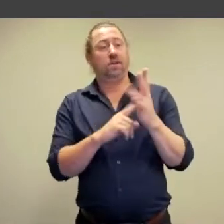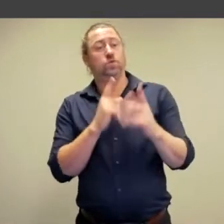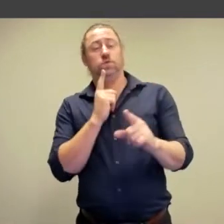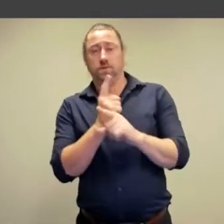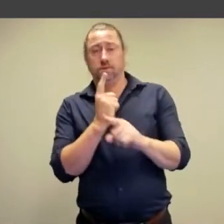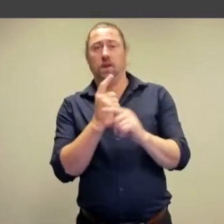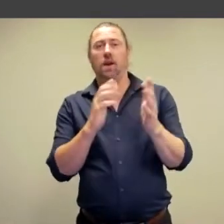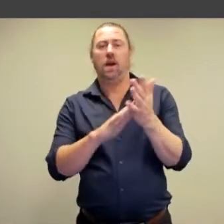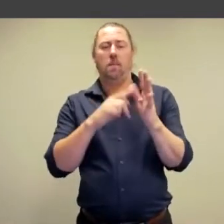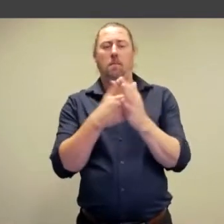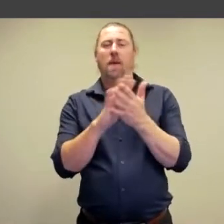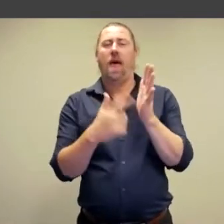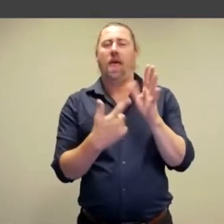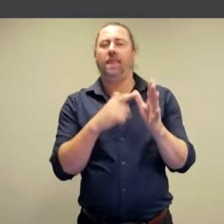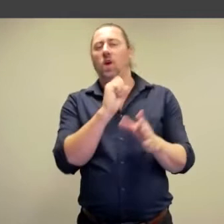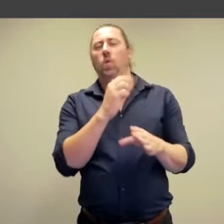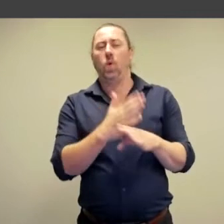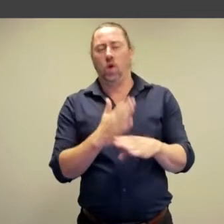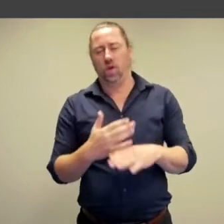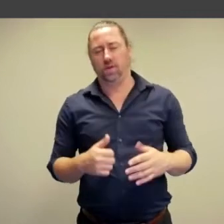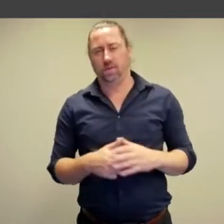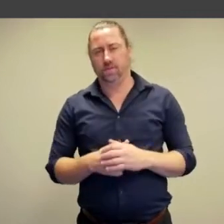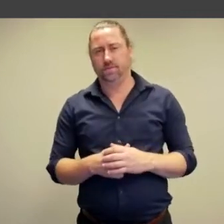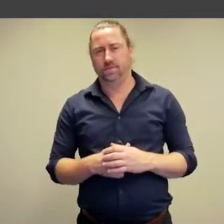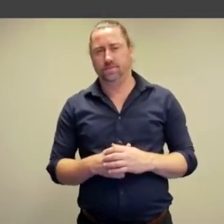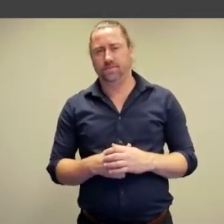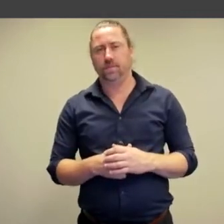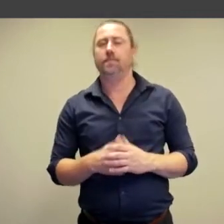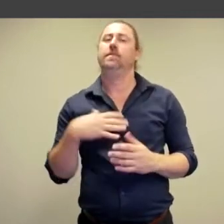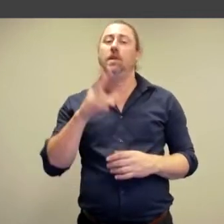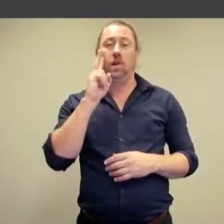Rosler's work but I also want to think about this